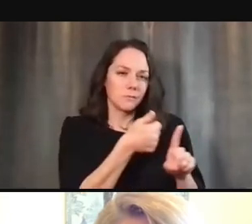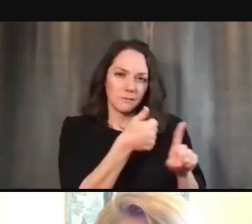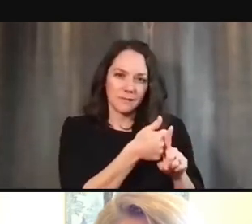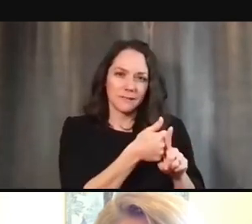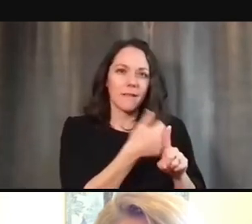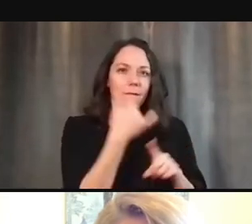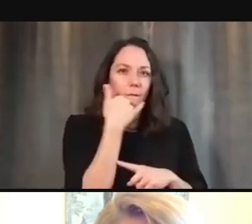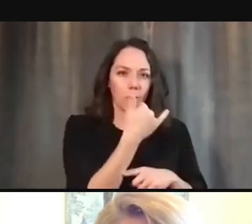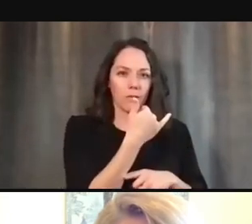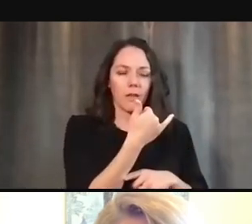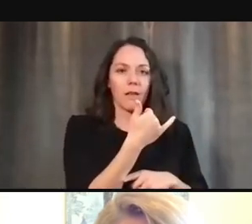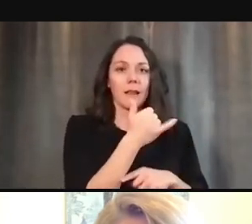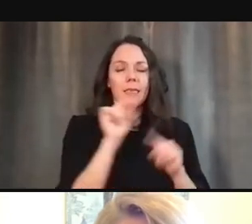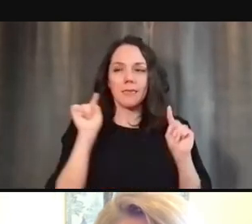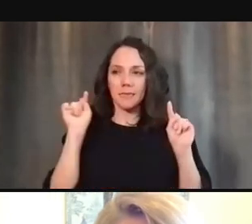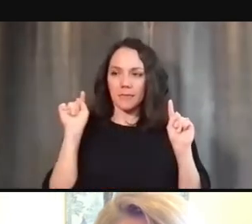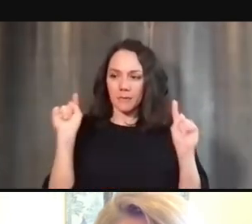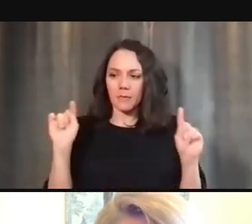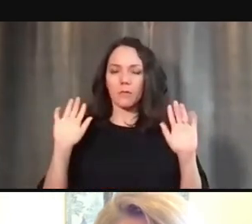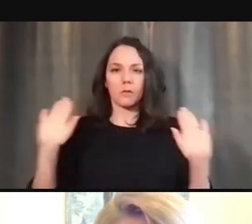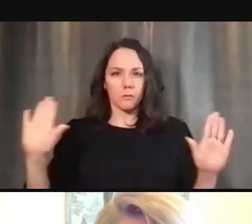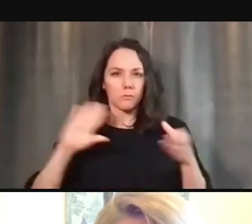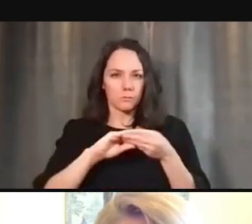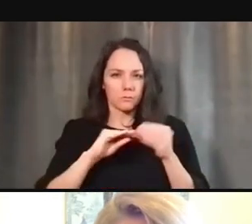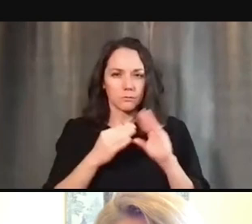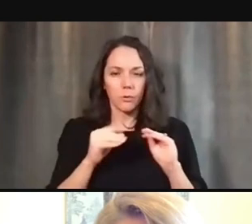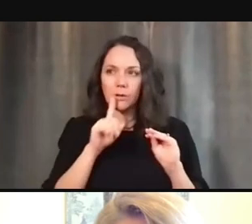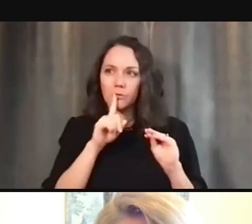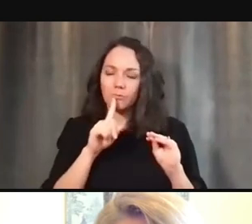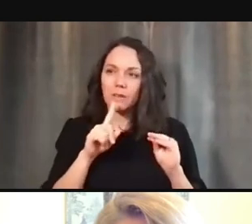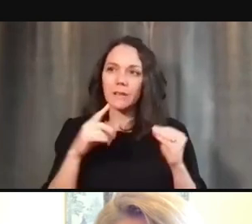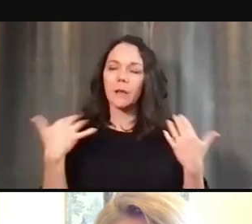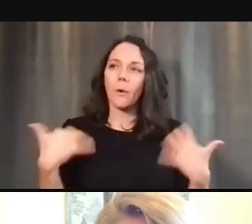really echoes the intent behind poetry in general,